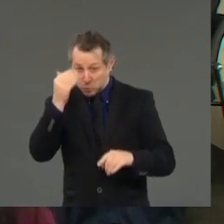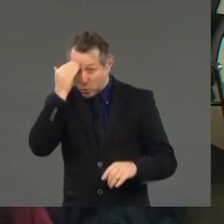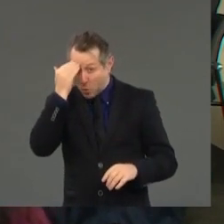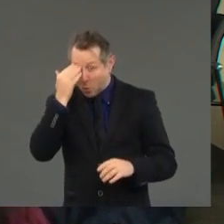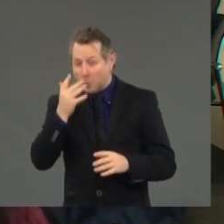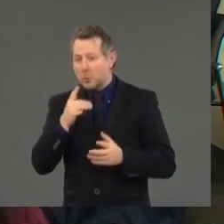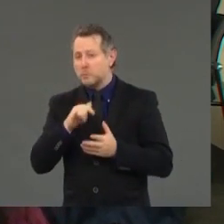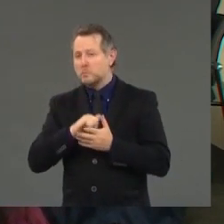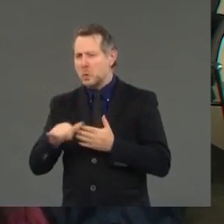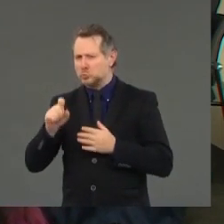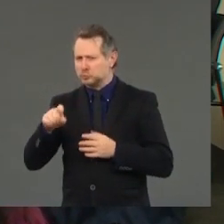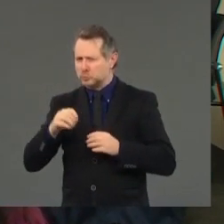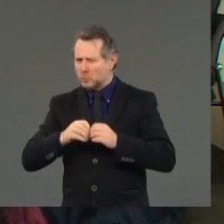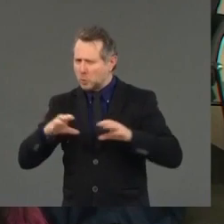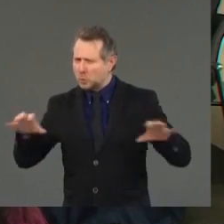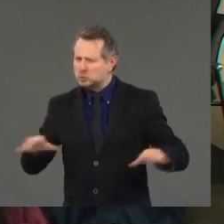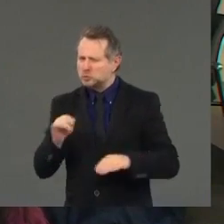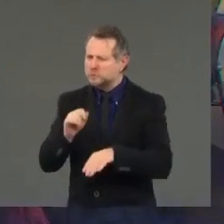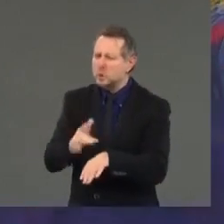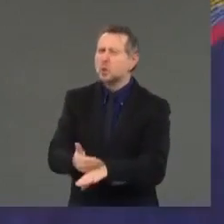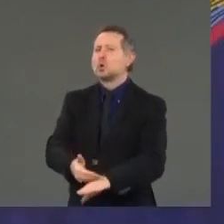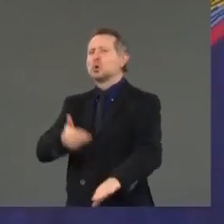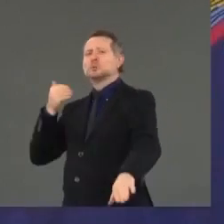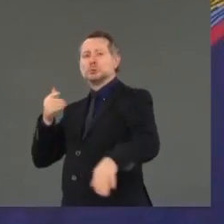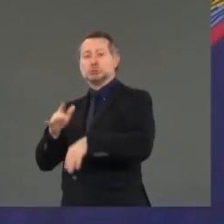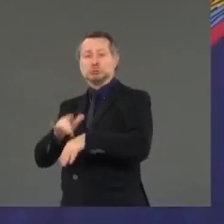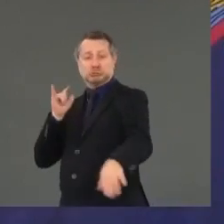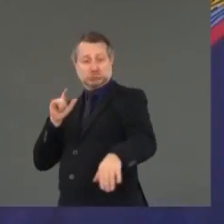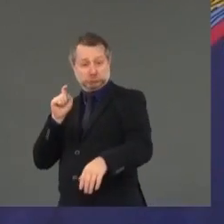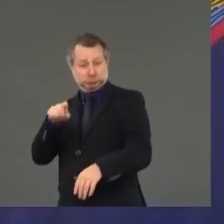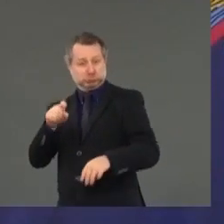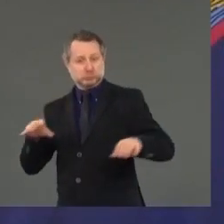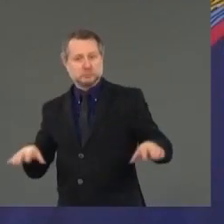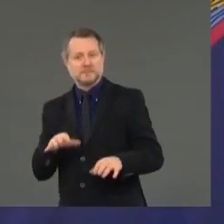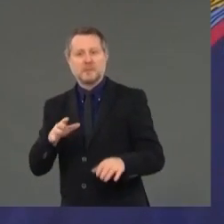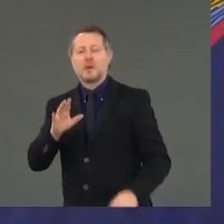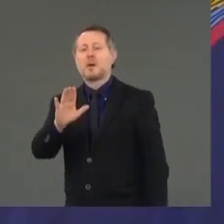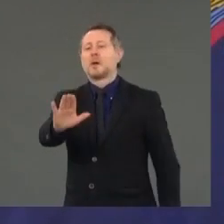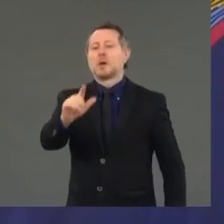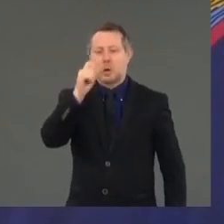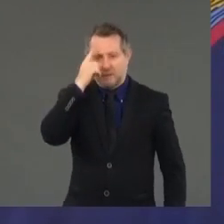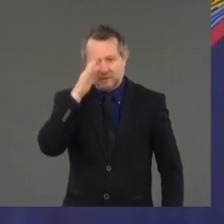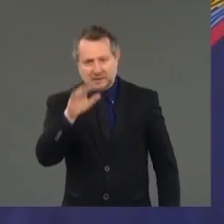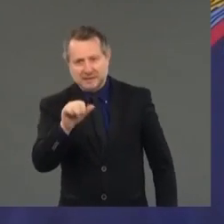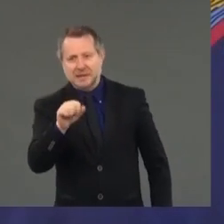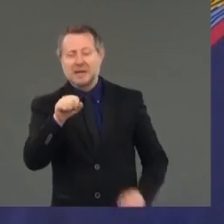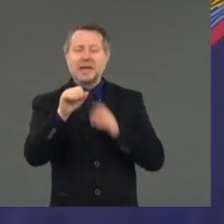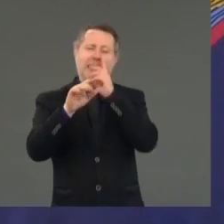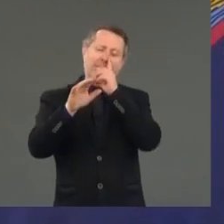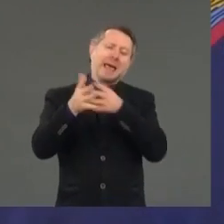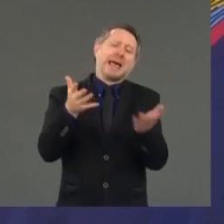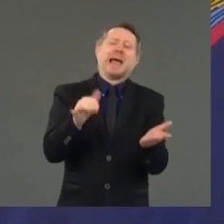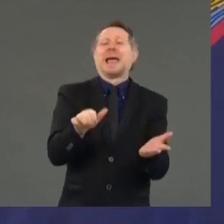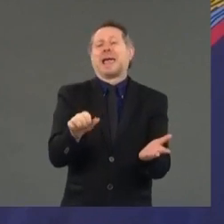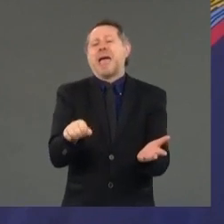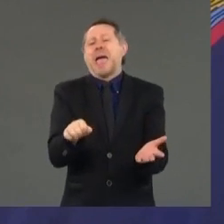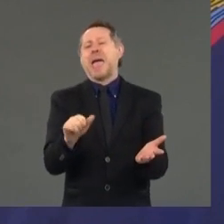WOULD HAVE BEEN ABLE TO DO MORE. I'M WONDERING IF YOU THINK THIS COULD HAVE AND SHOULD HAVE ACTED